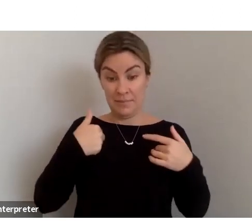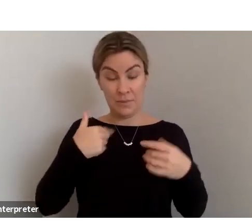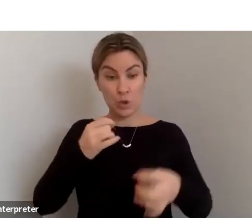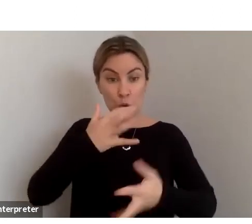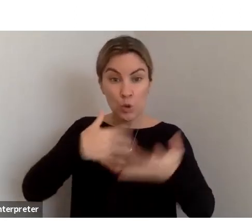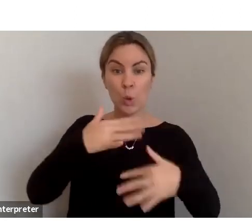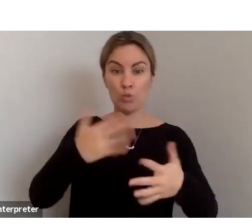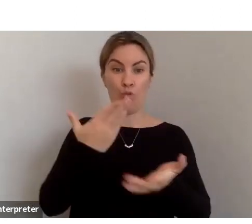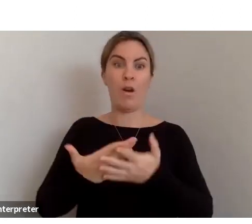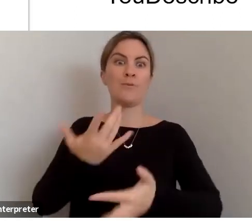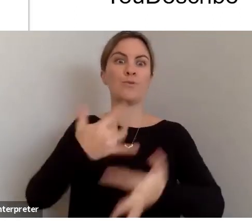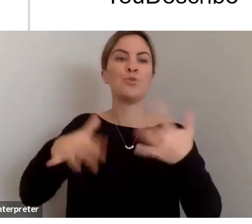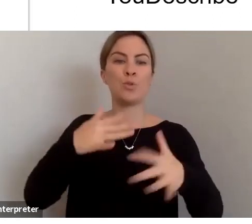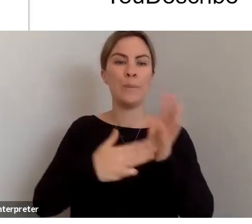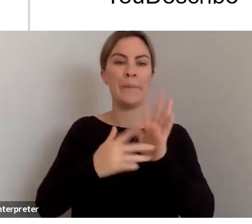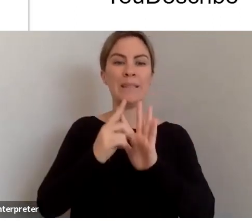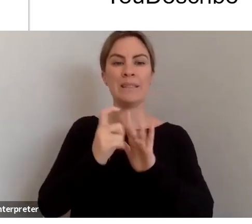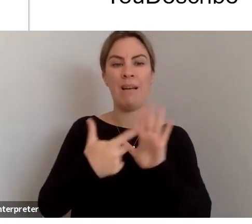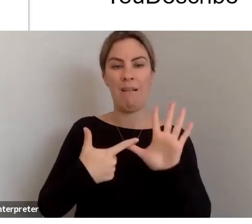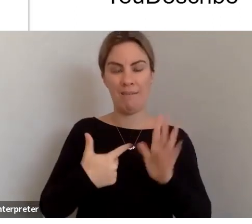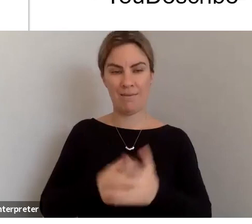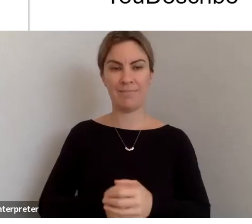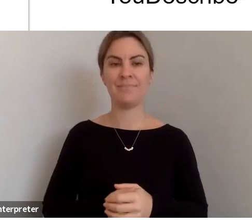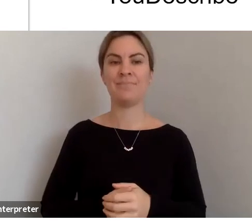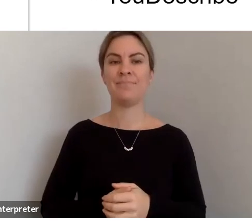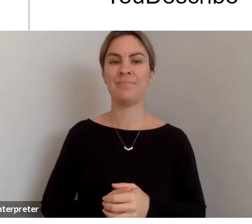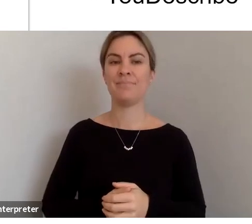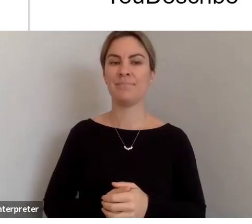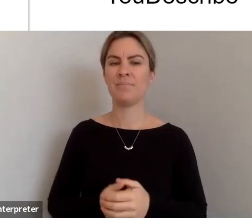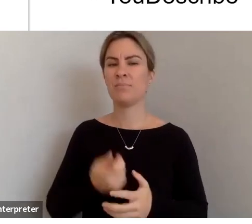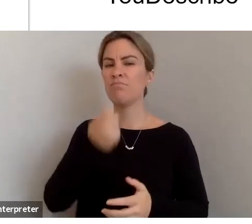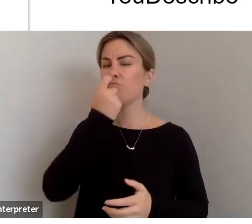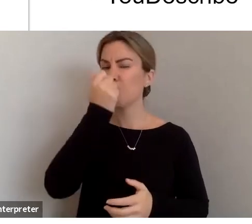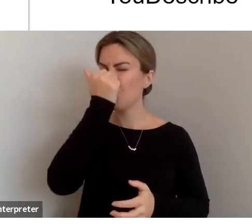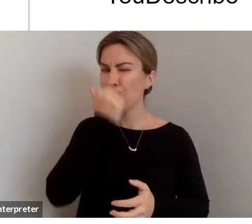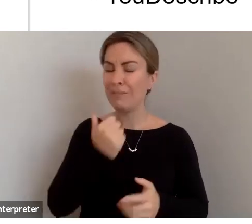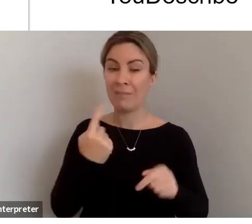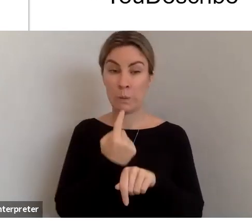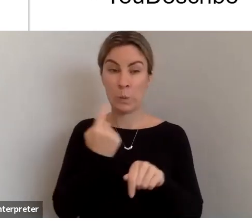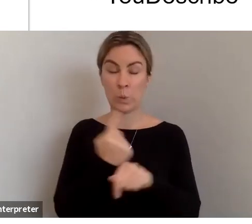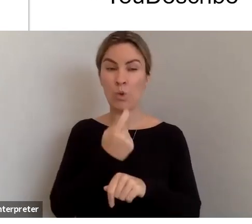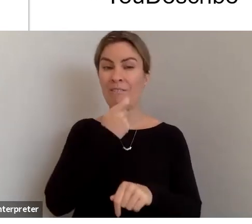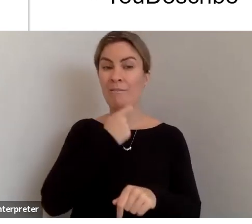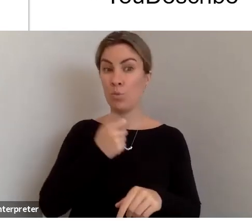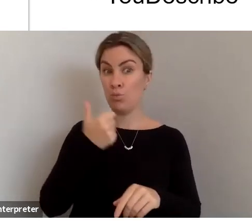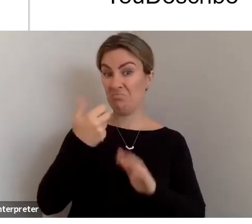I just wanted to briefly touch on some useful programs, I can fit